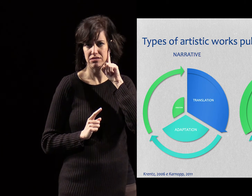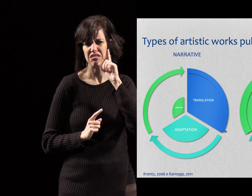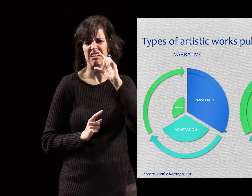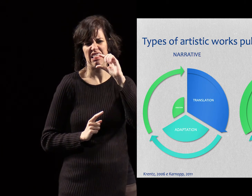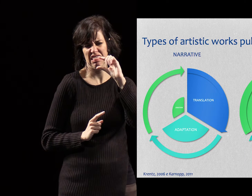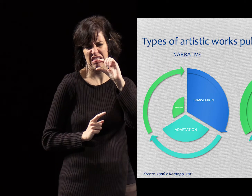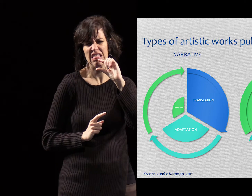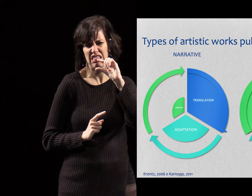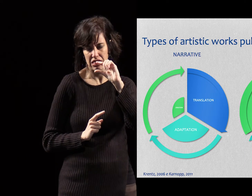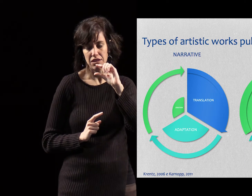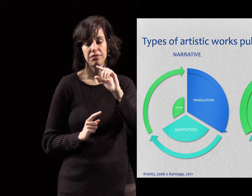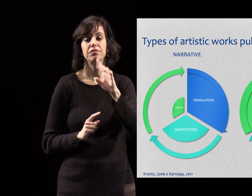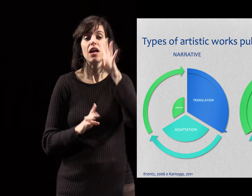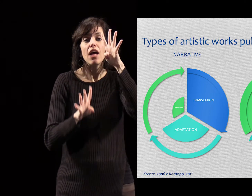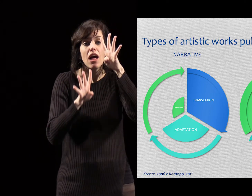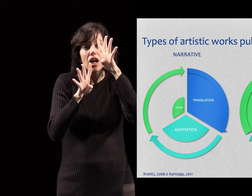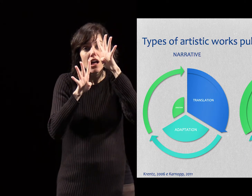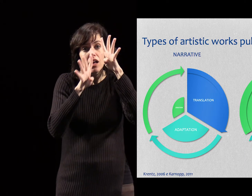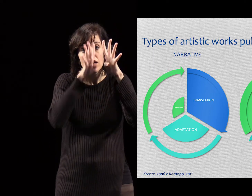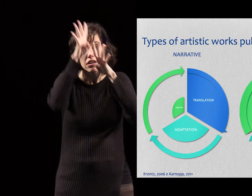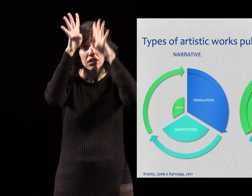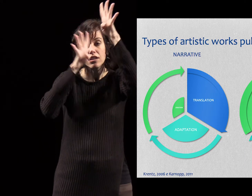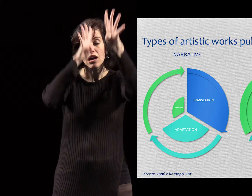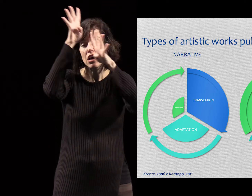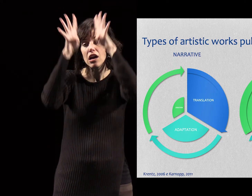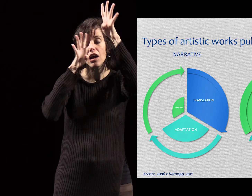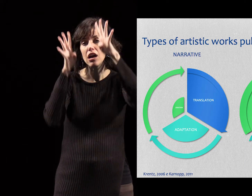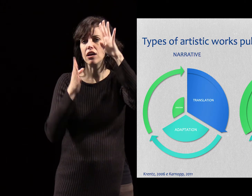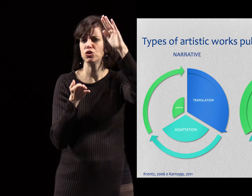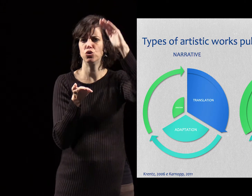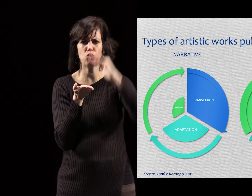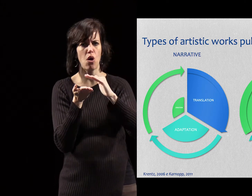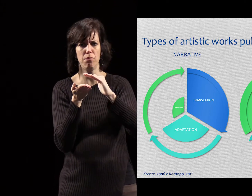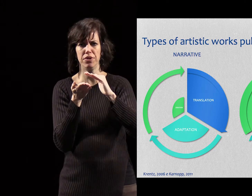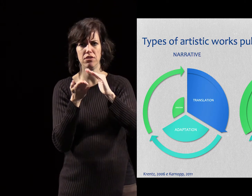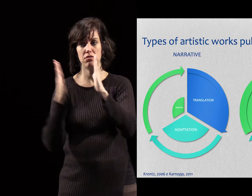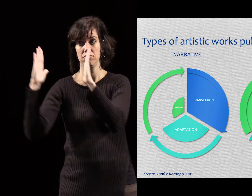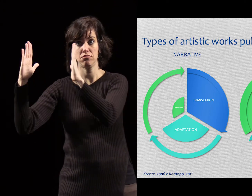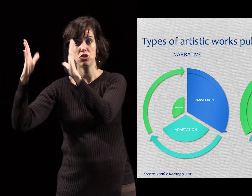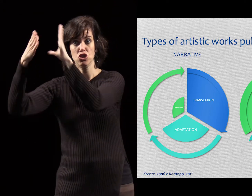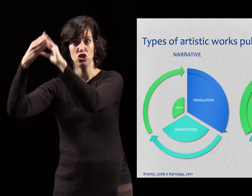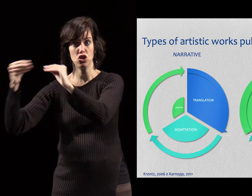more about Deaf culture, and then you create, but that's limited.